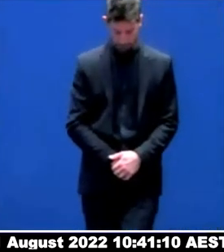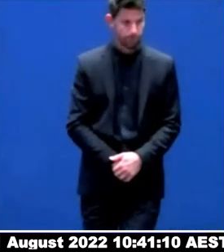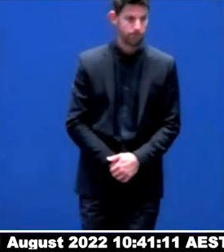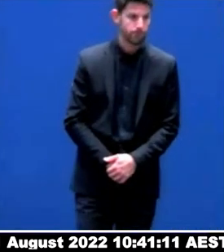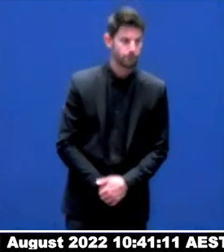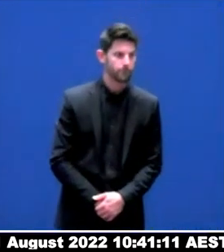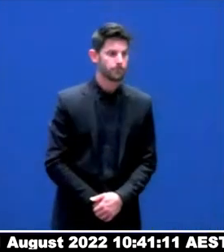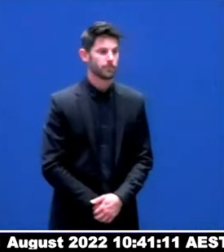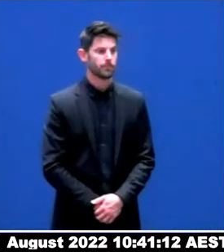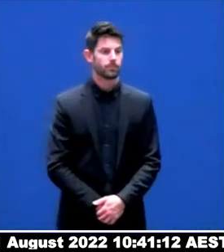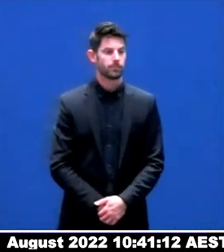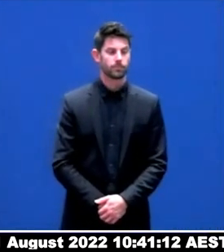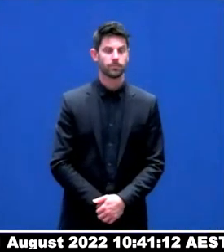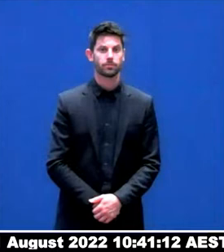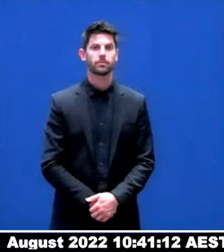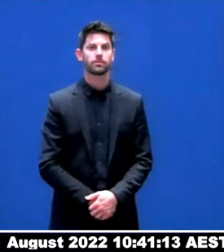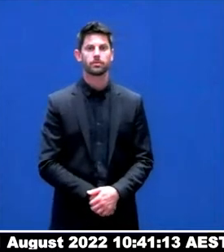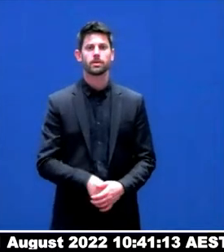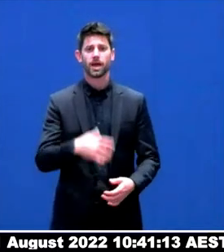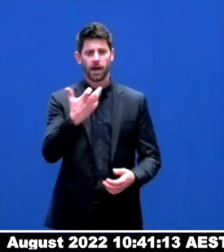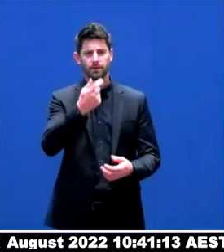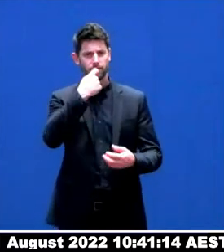have referred to in the Strategy.